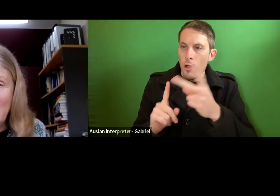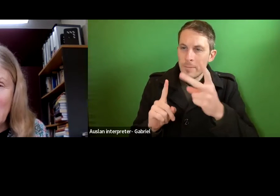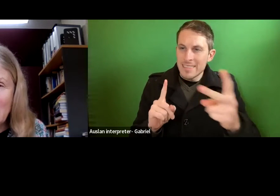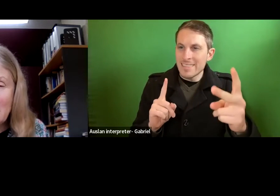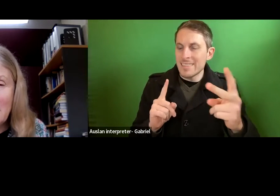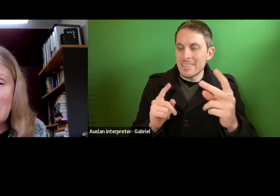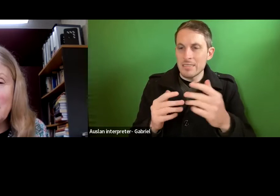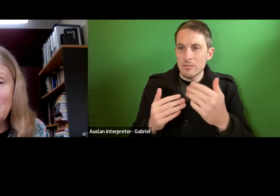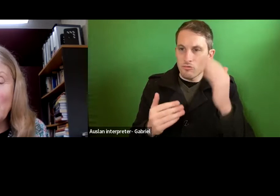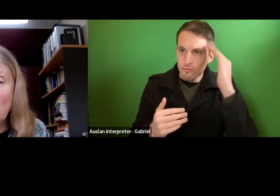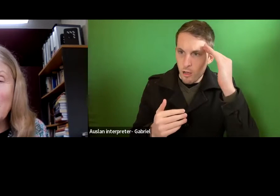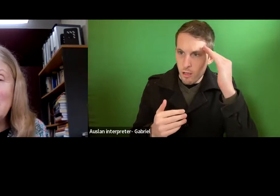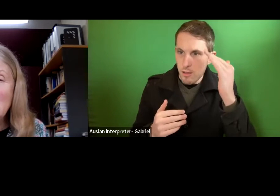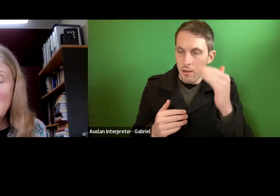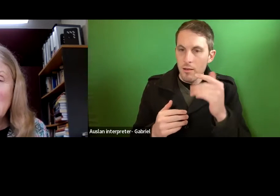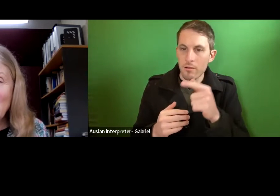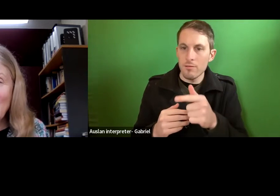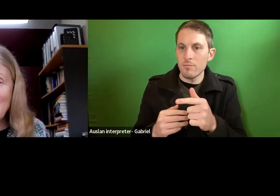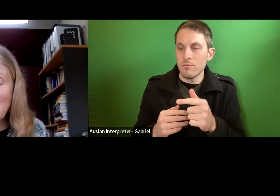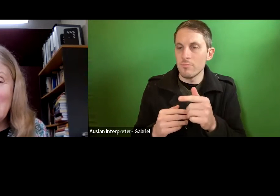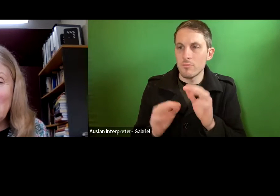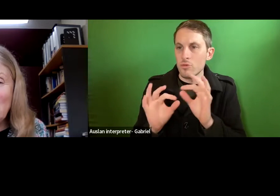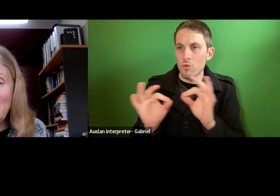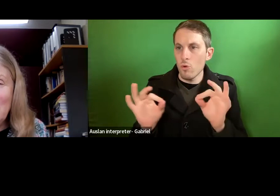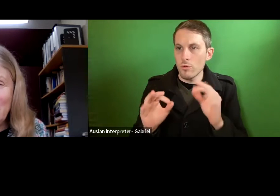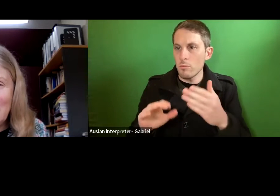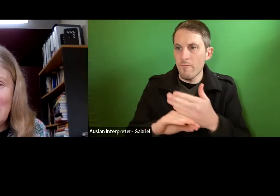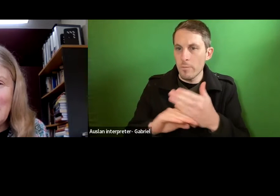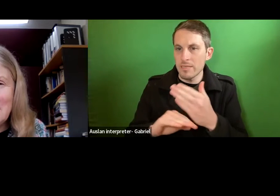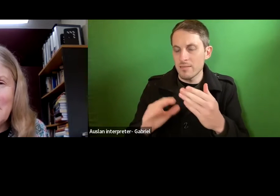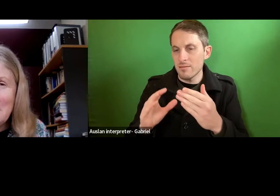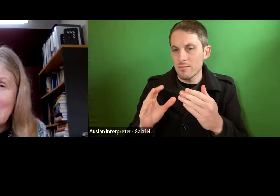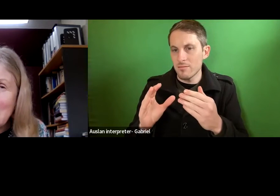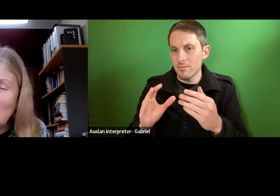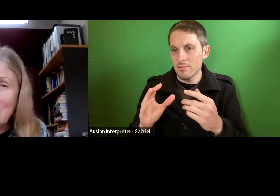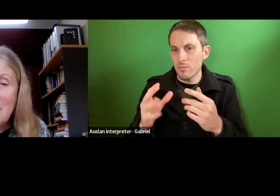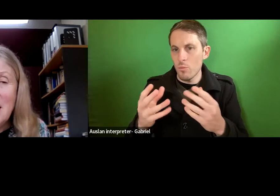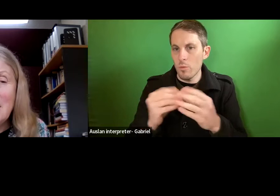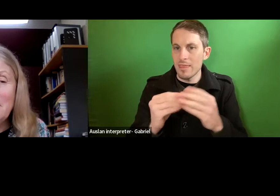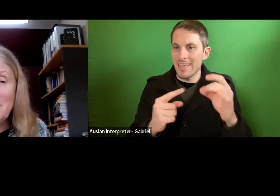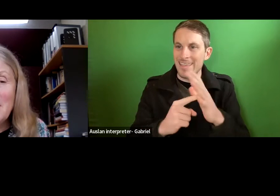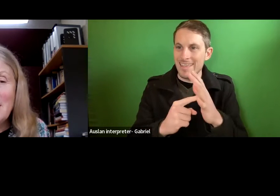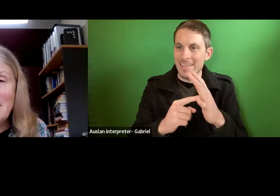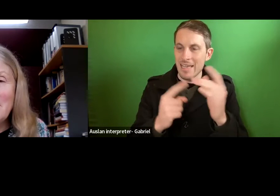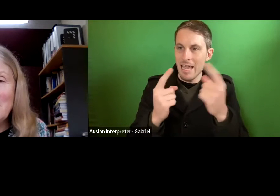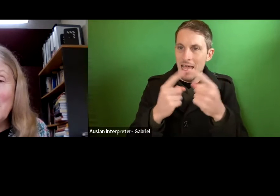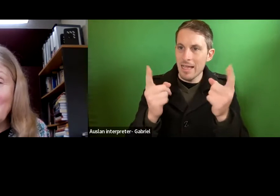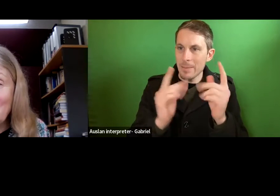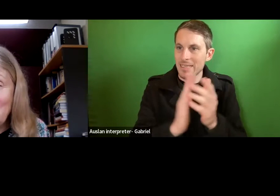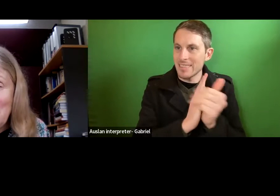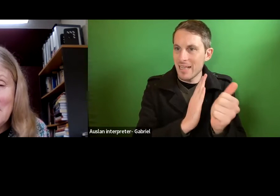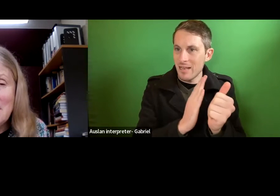are performing in terms of the achievement of a key academic skill below their peers.